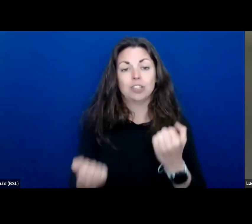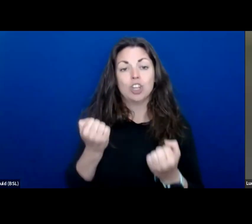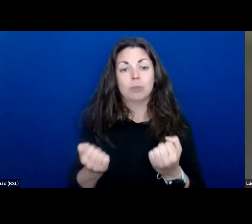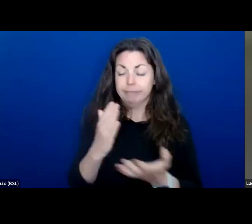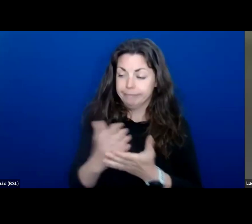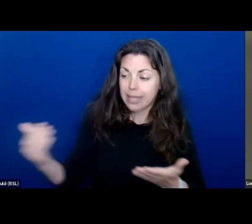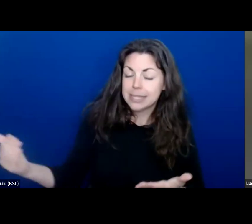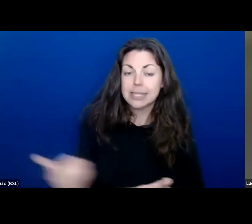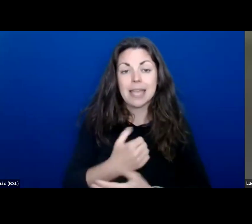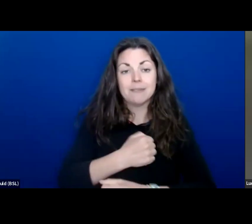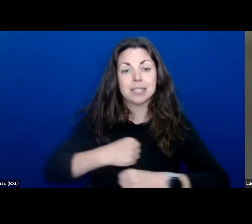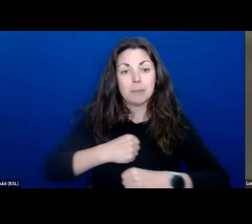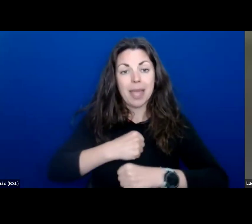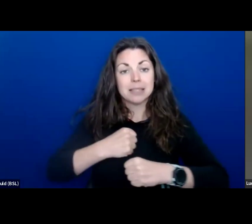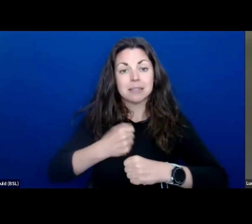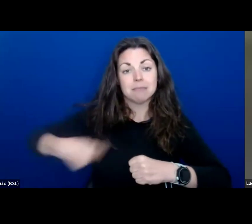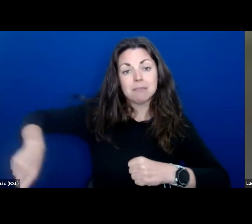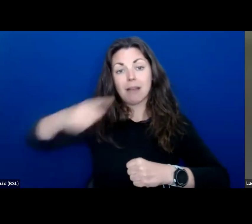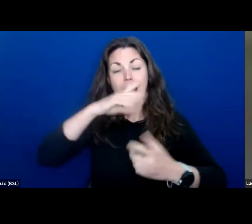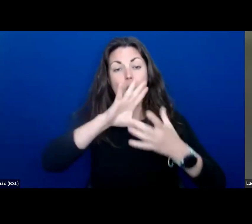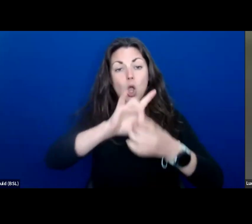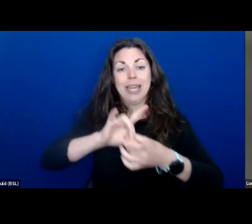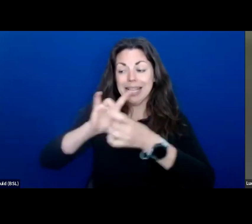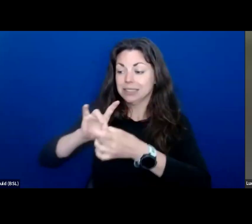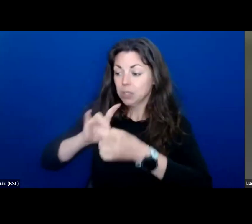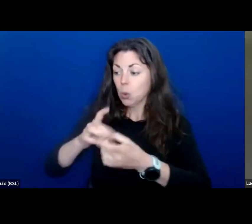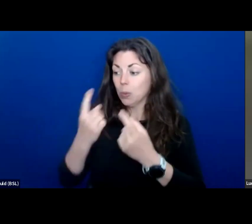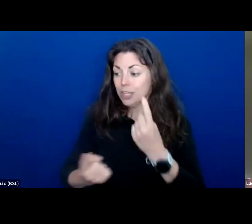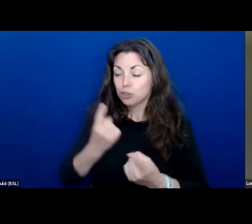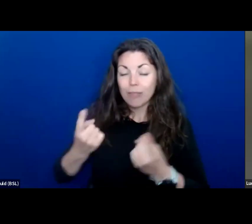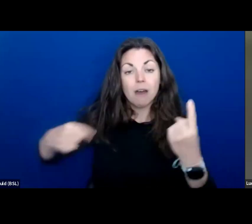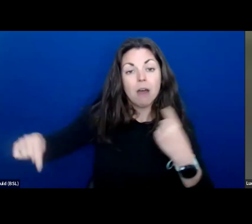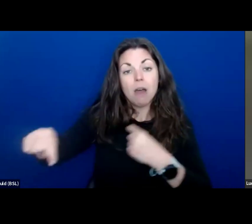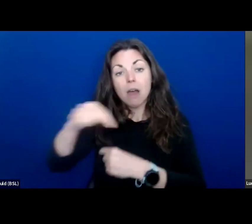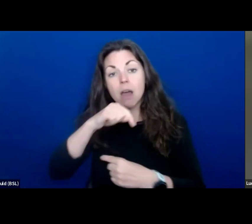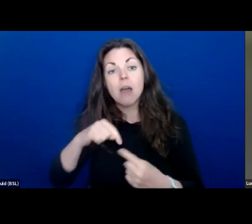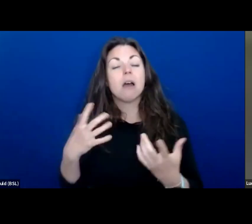people to connect with other members of the Access Salford network.